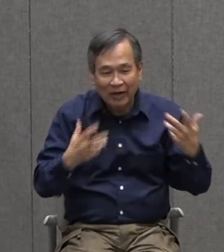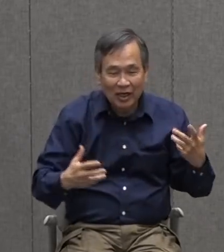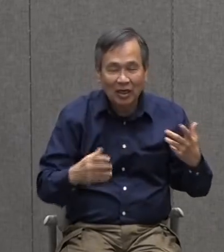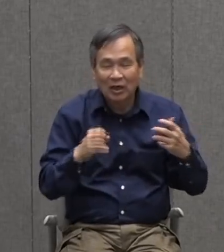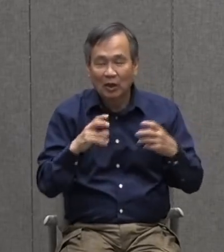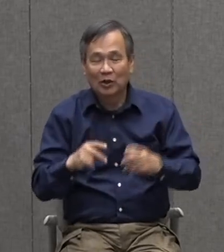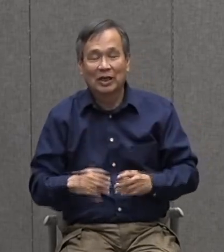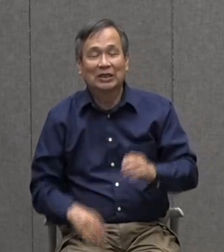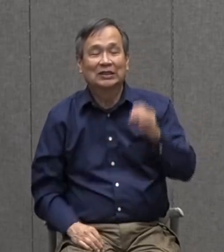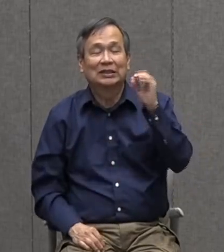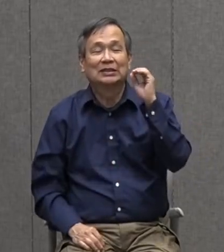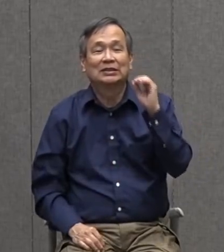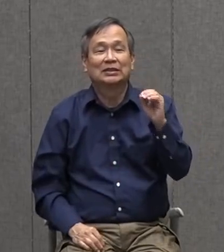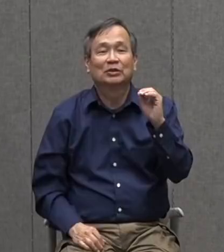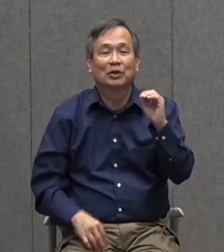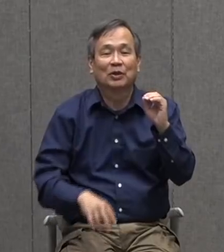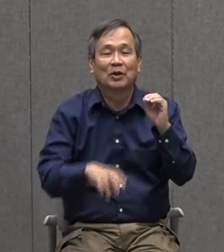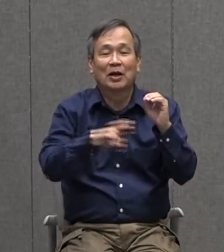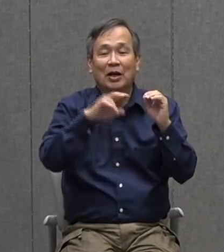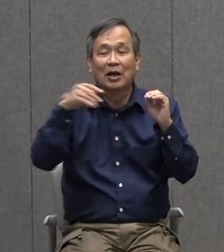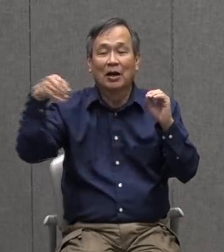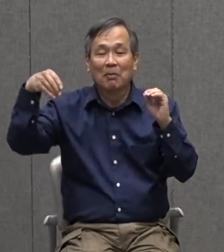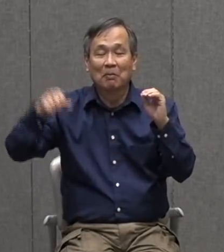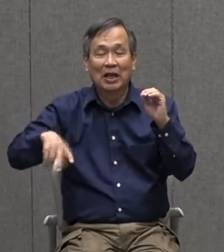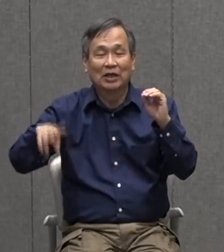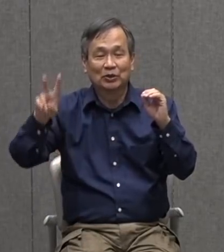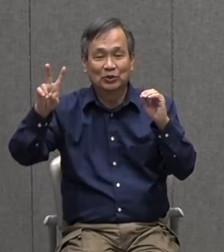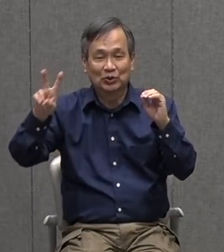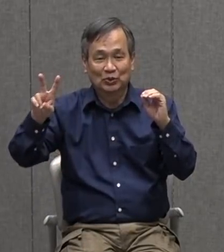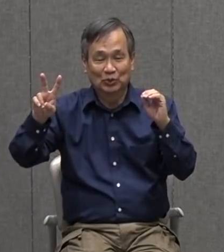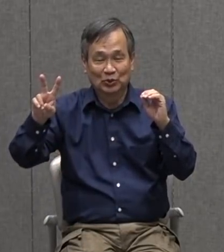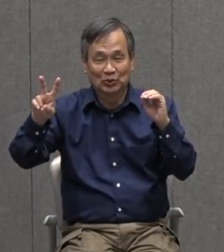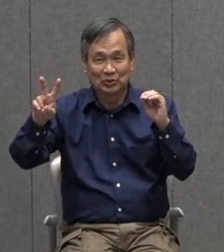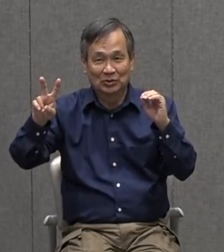So that is my year zero, which was his year of Eureka, aha!